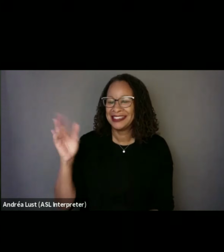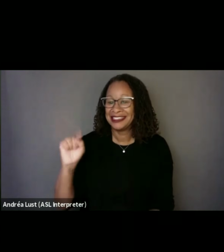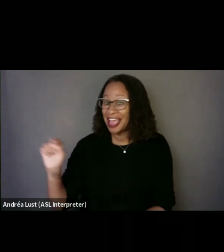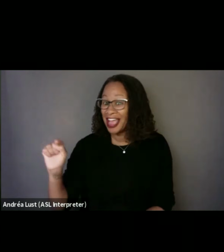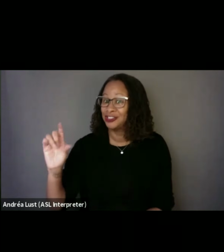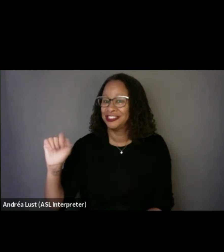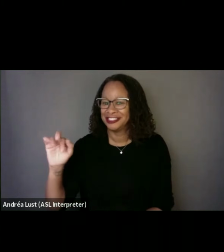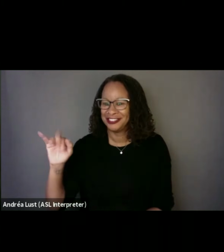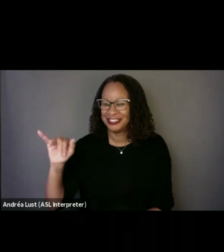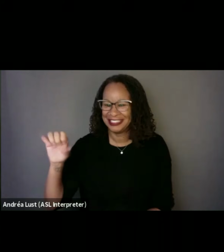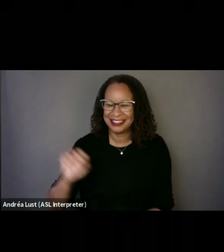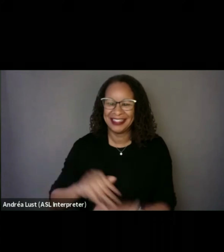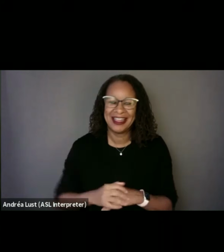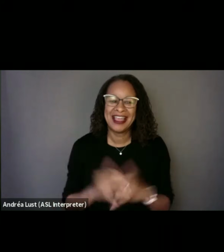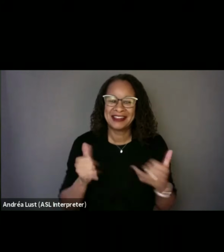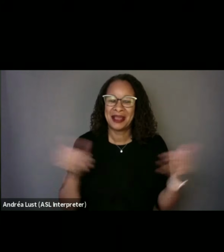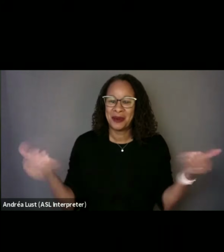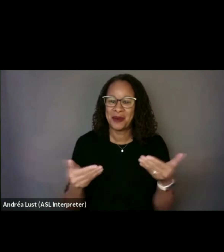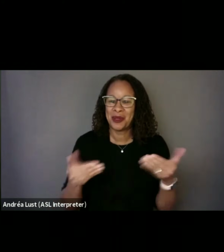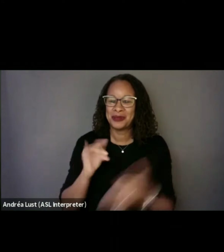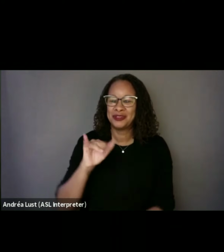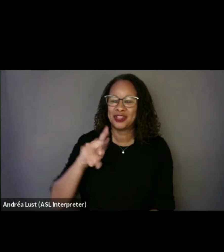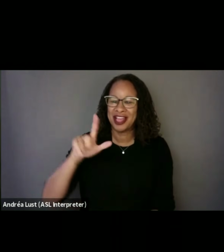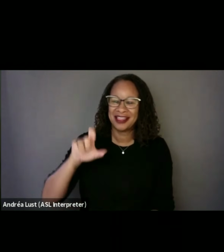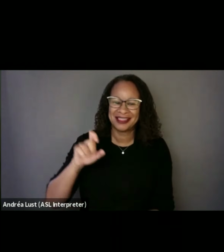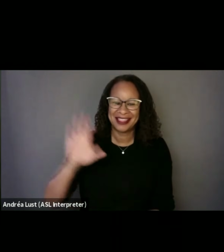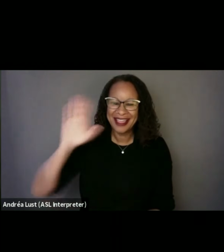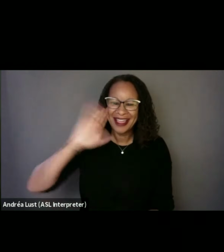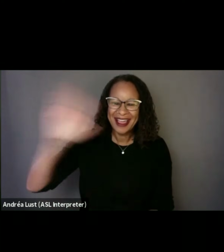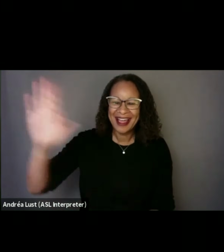Now, let's welcome Jenelle. Hello, thank you for being here.